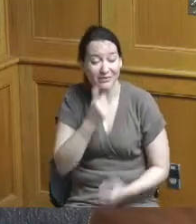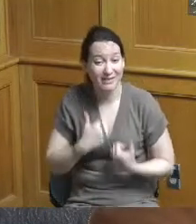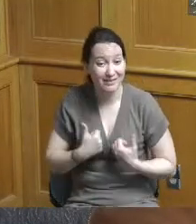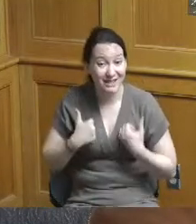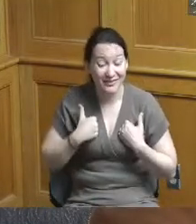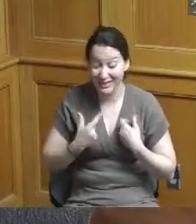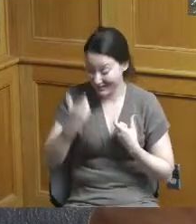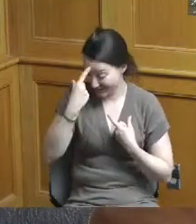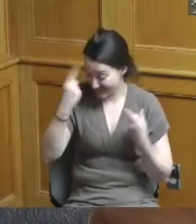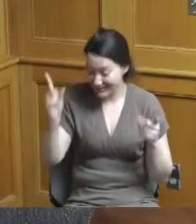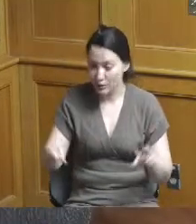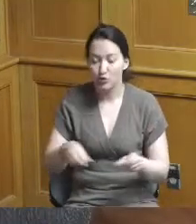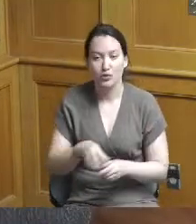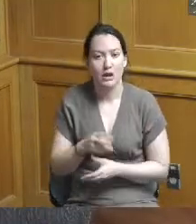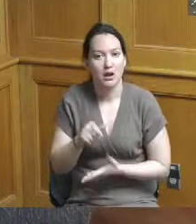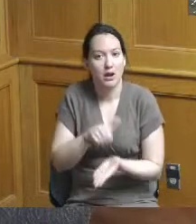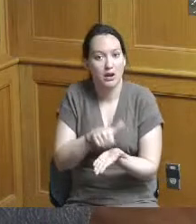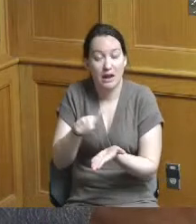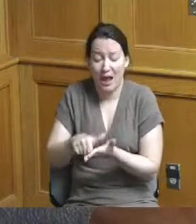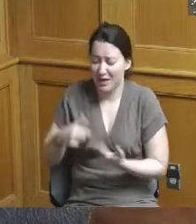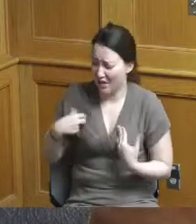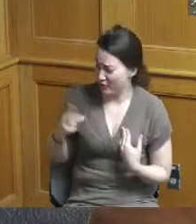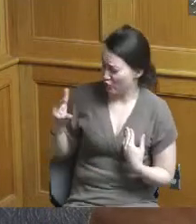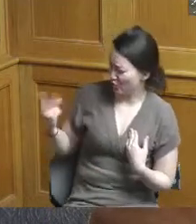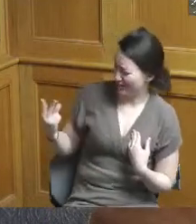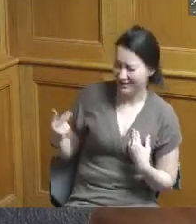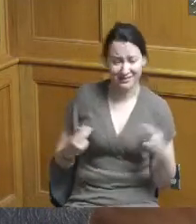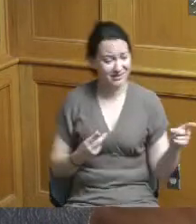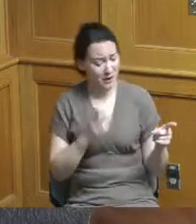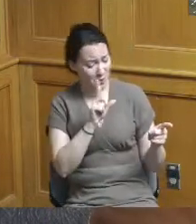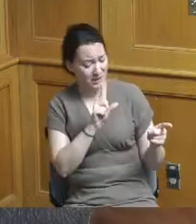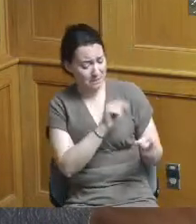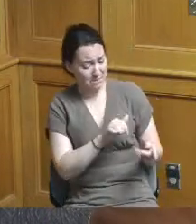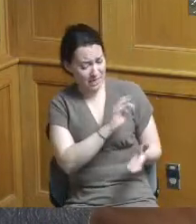a joint account with somebody with two dollars and they got a million dollars and they both